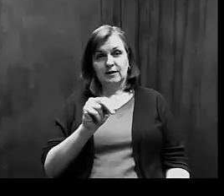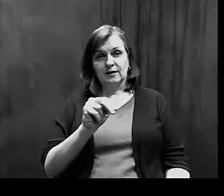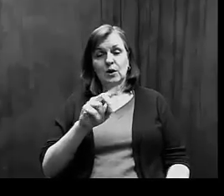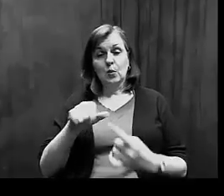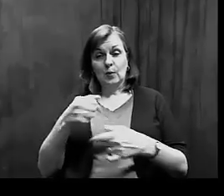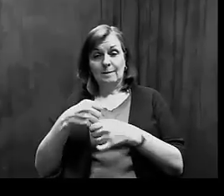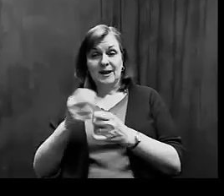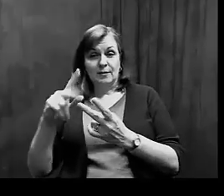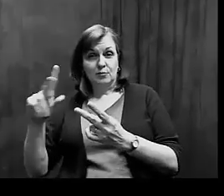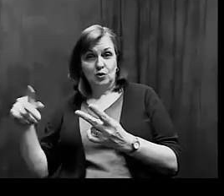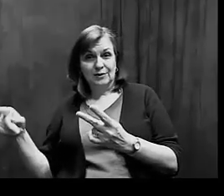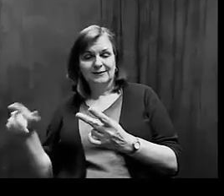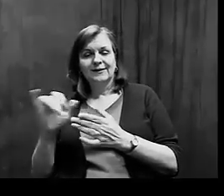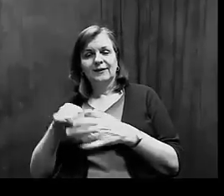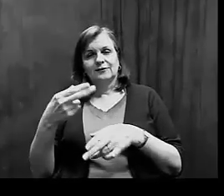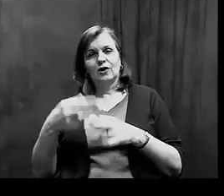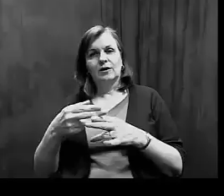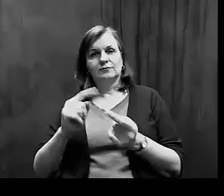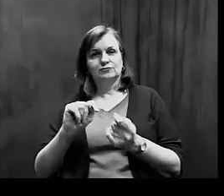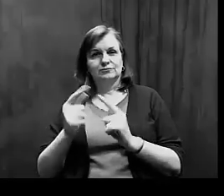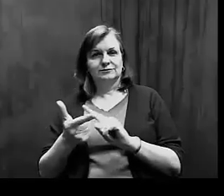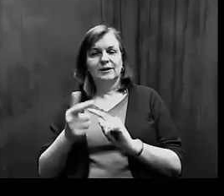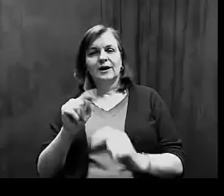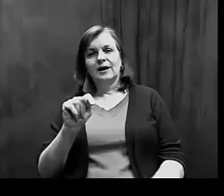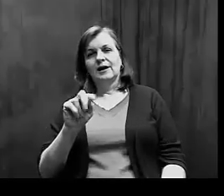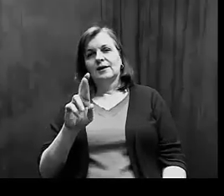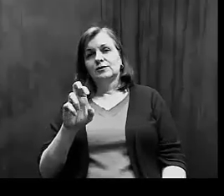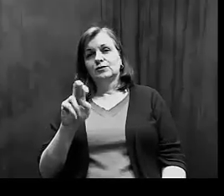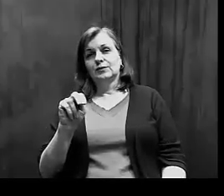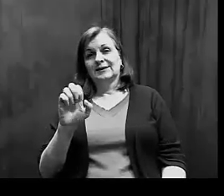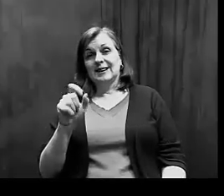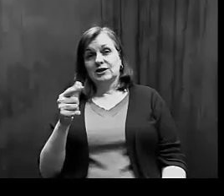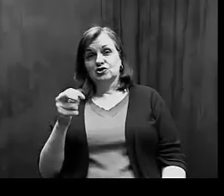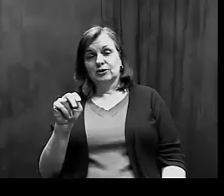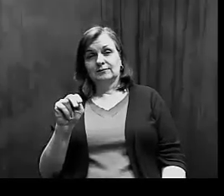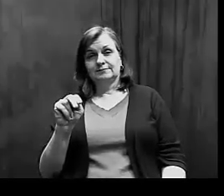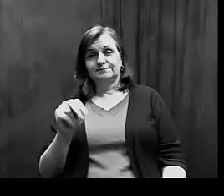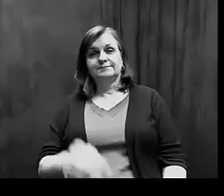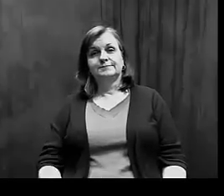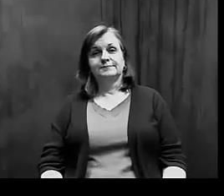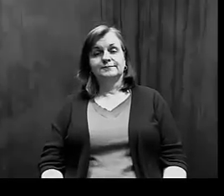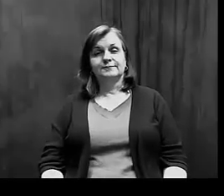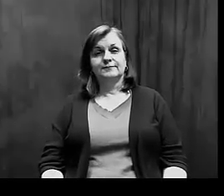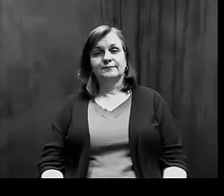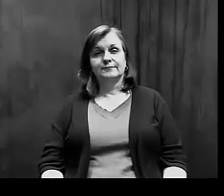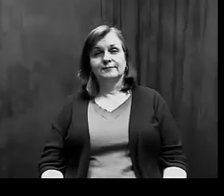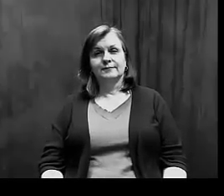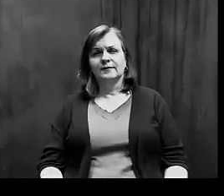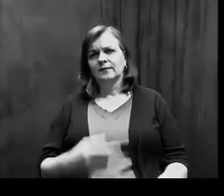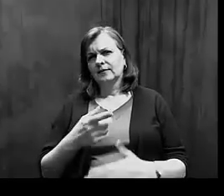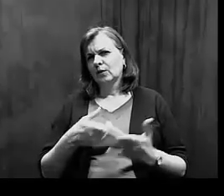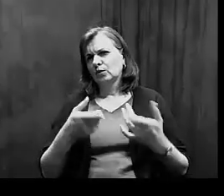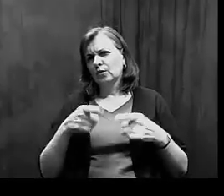and then we went from RNA to proteins we call it translation